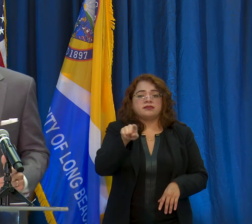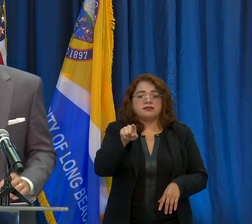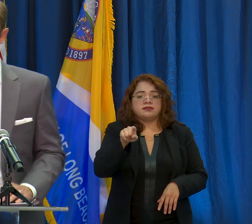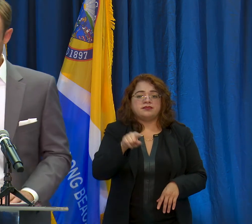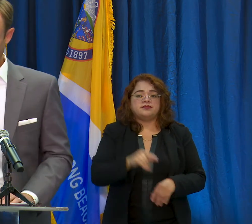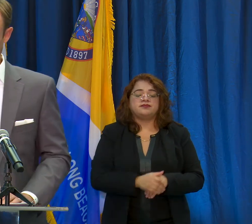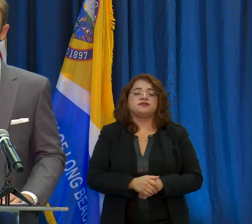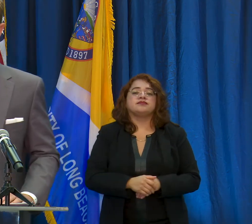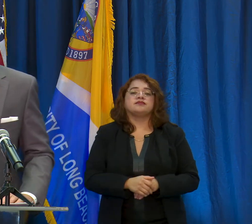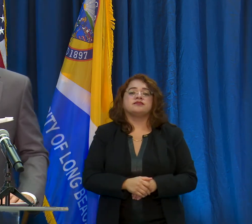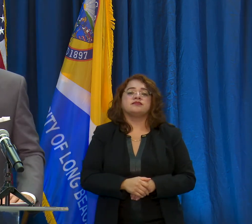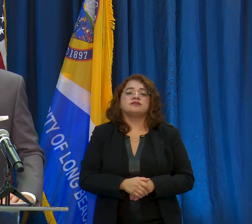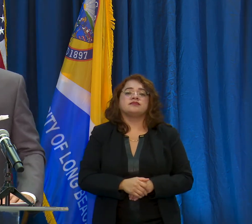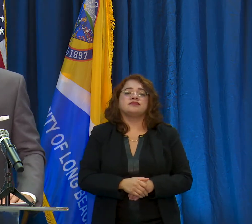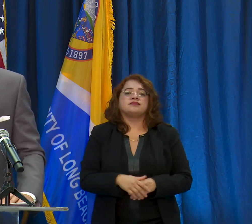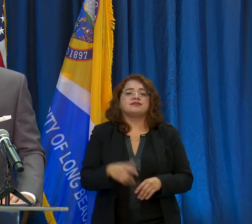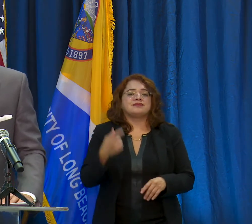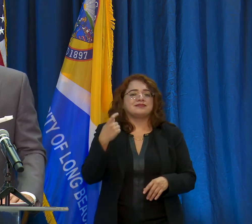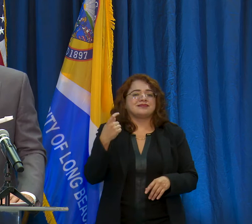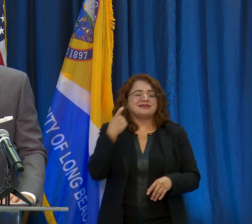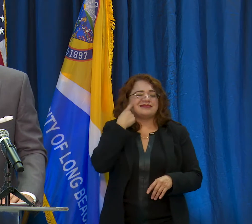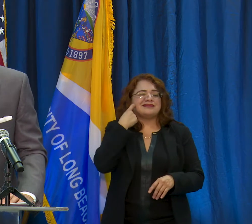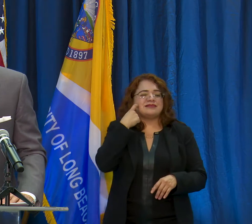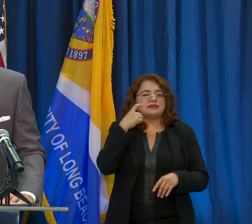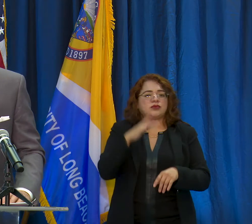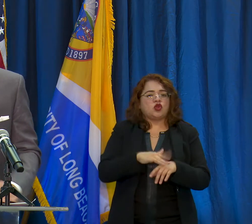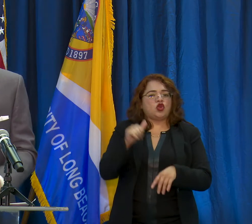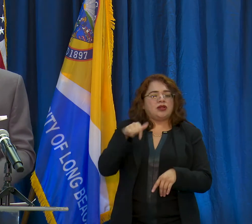Finally, earlier this week the City Council